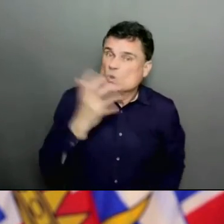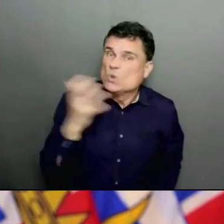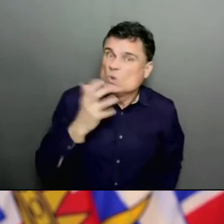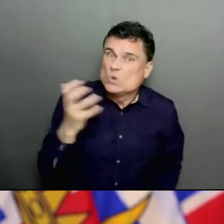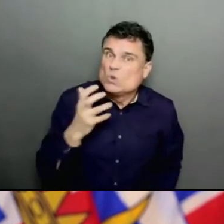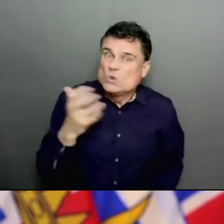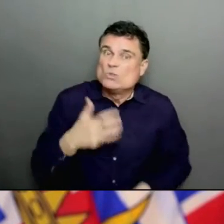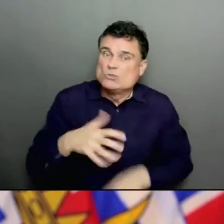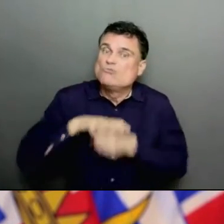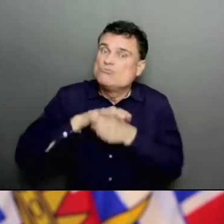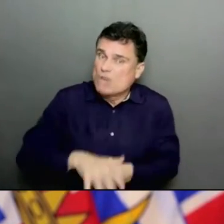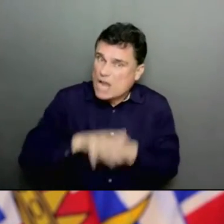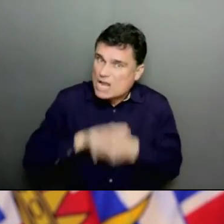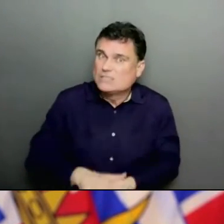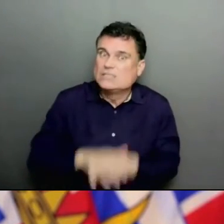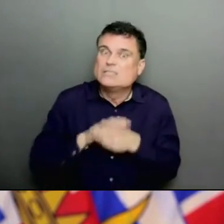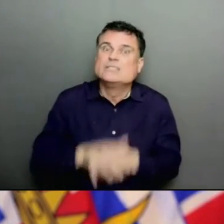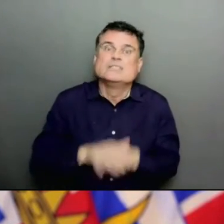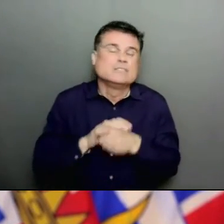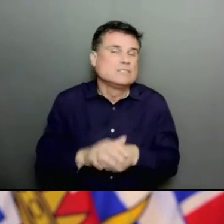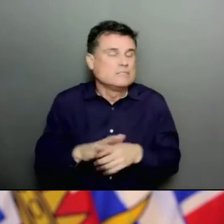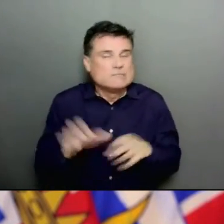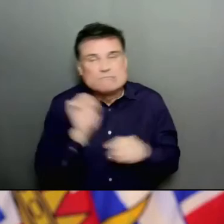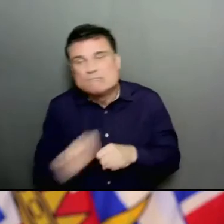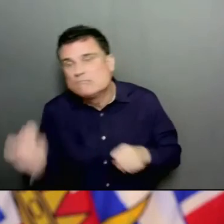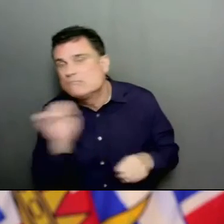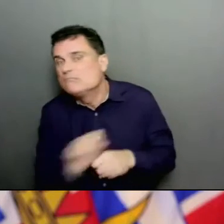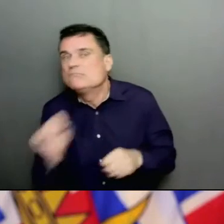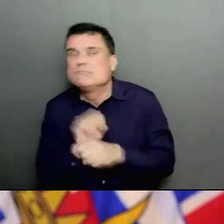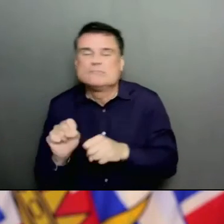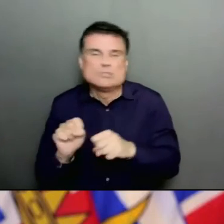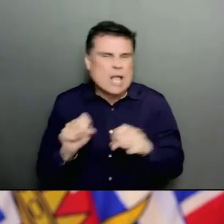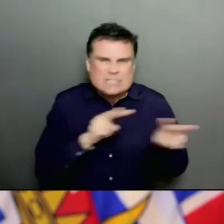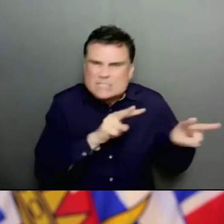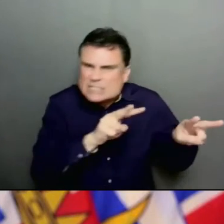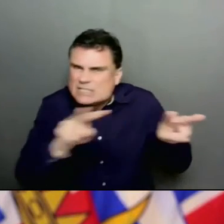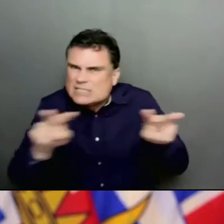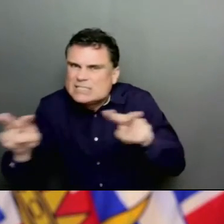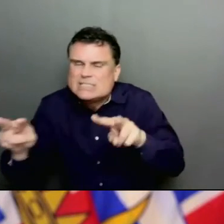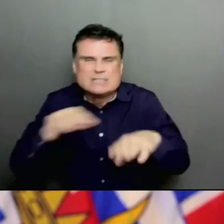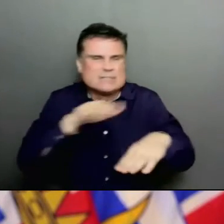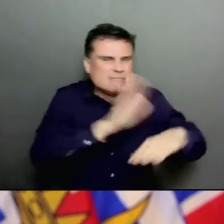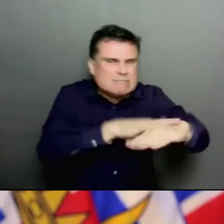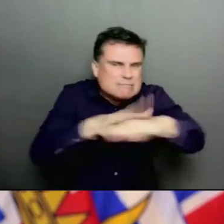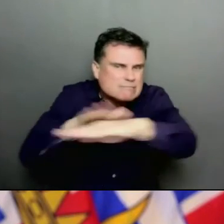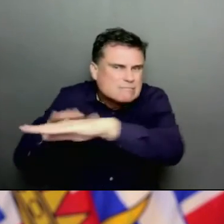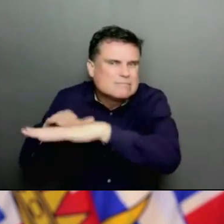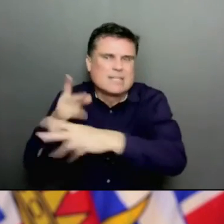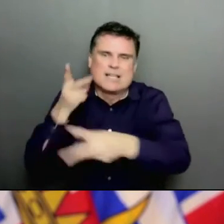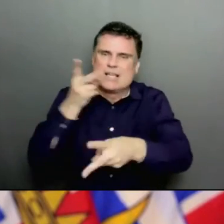are a number of people both in hospital and ICU in the North. We are already